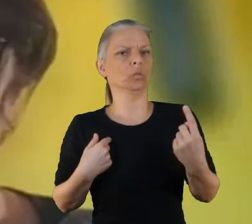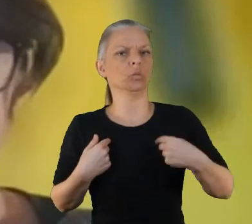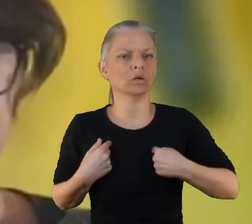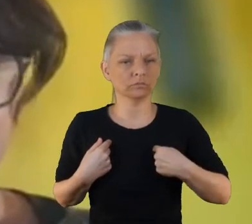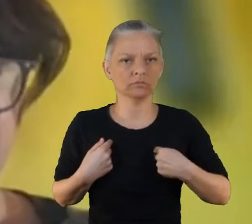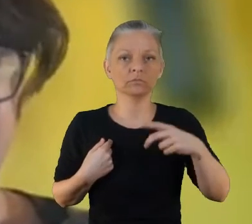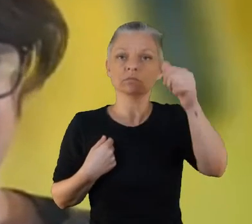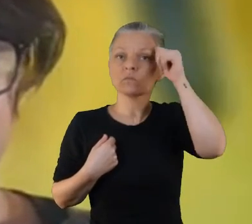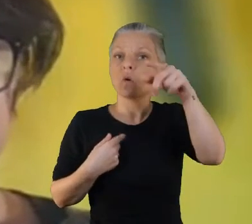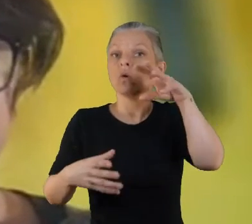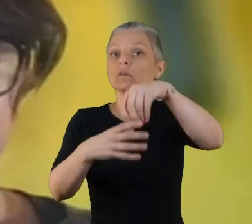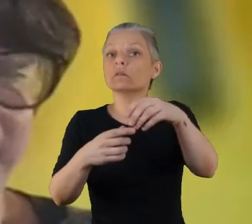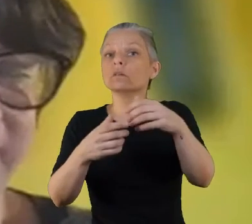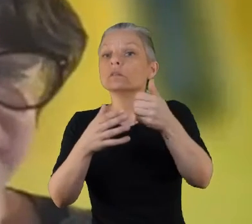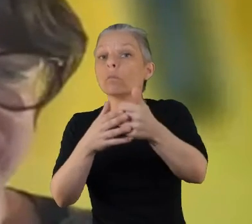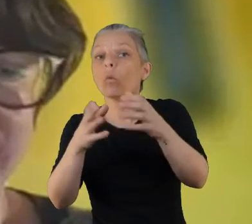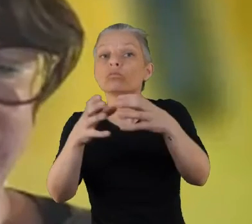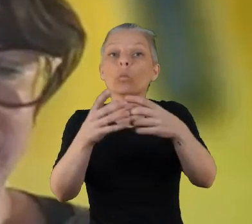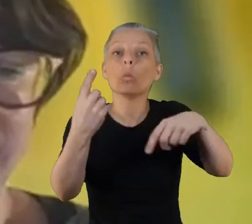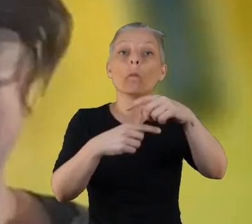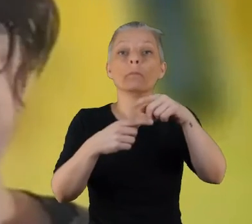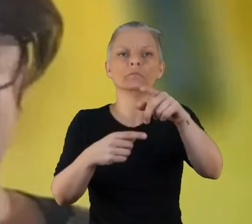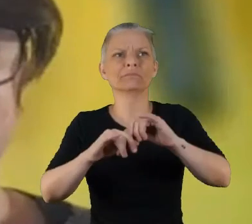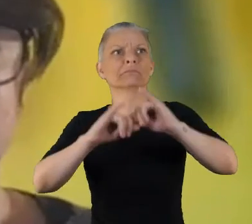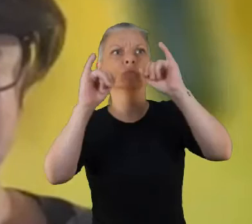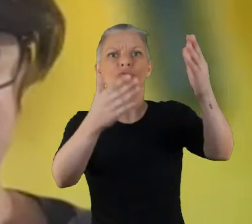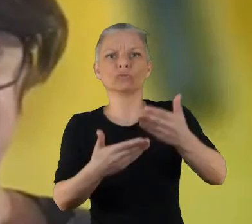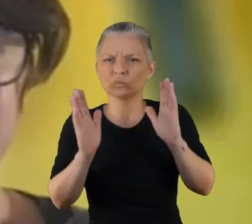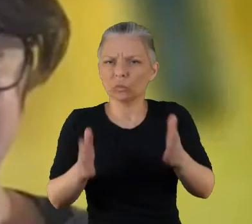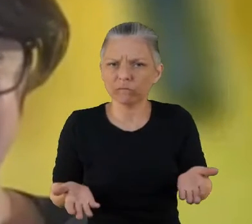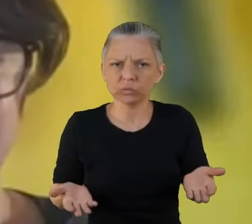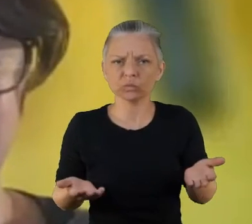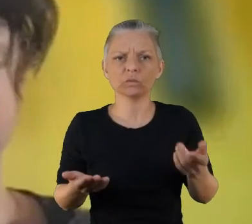is similar to some of what Heidi and Graham were saying, being clear on what you are. You know,